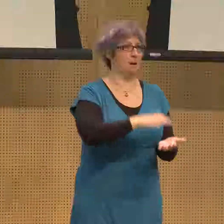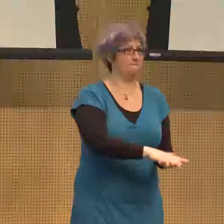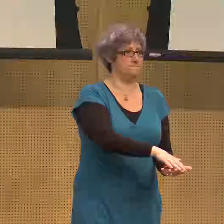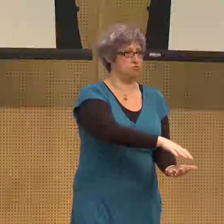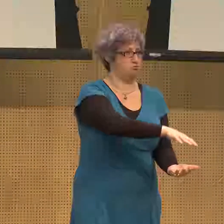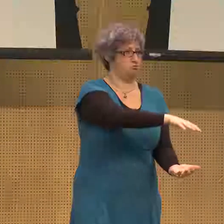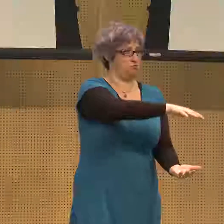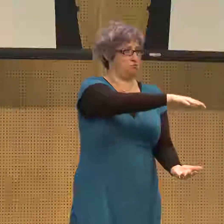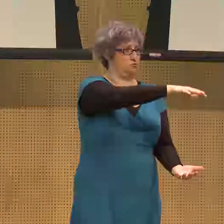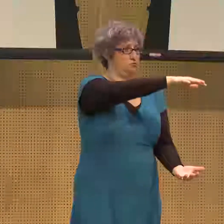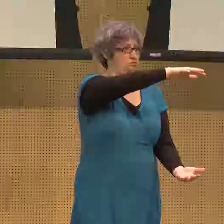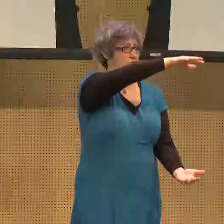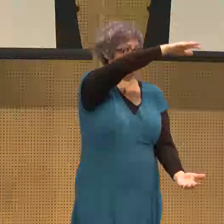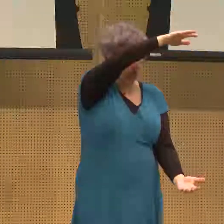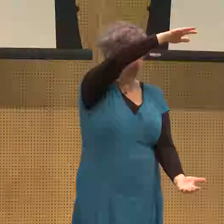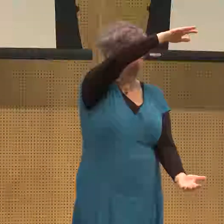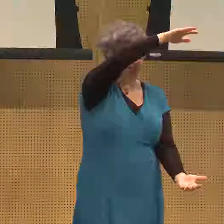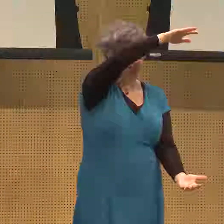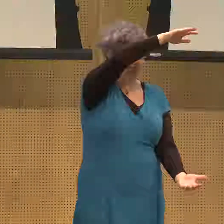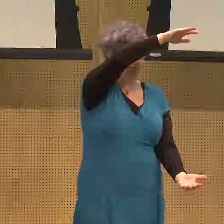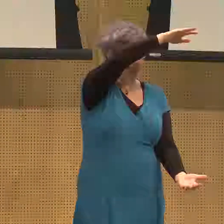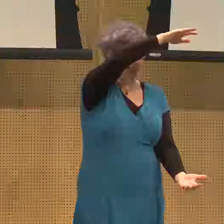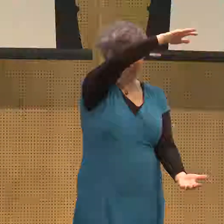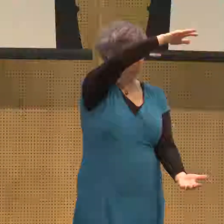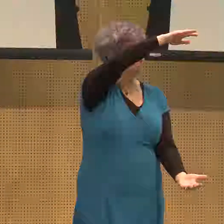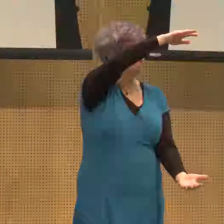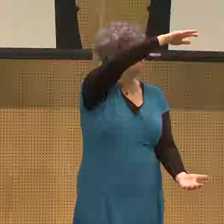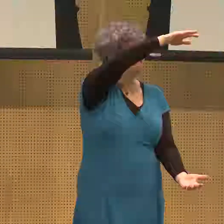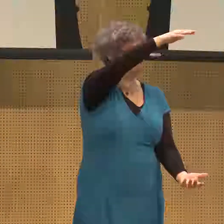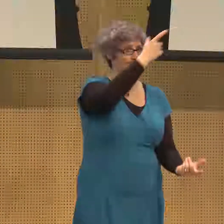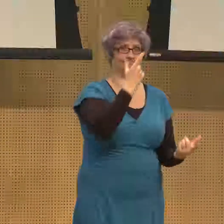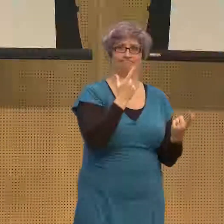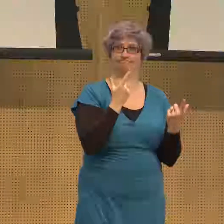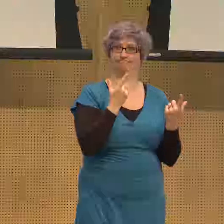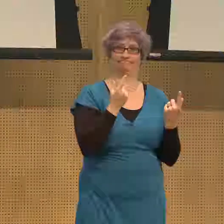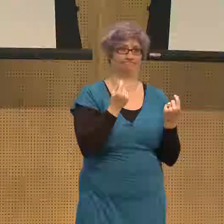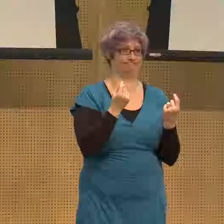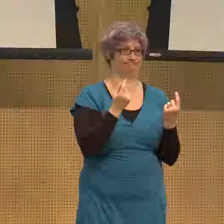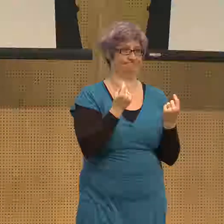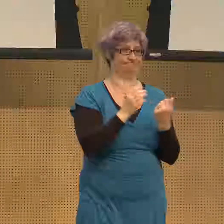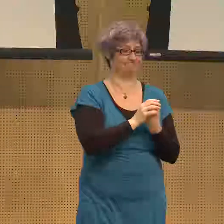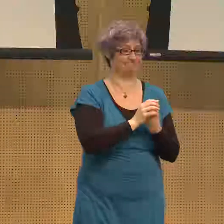So, I had a stack of college brochures and pamphlets